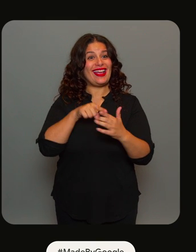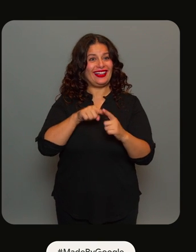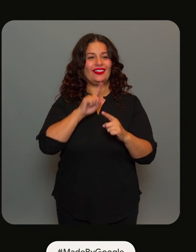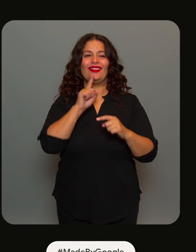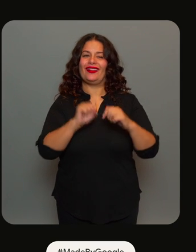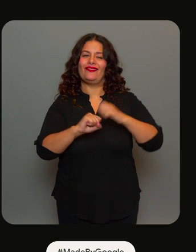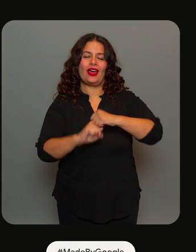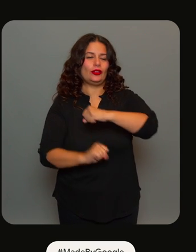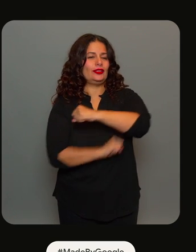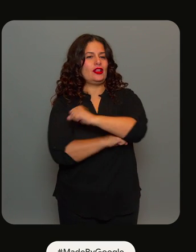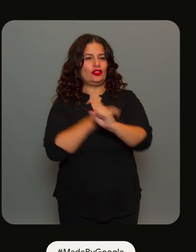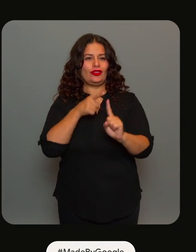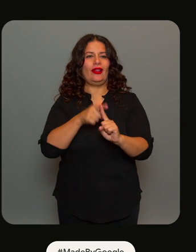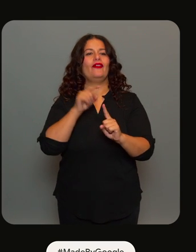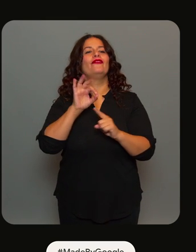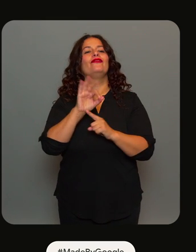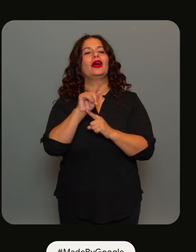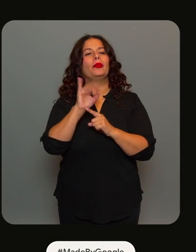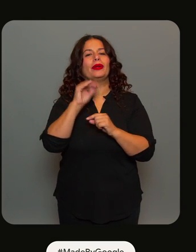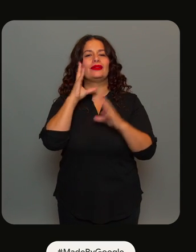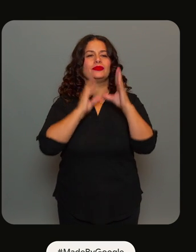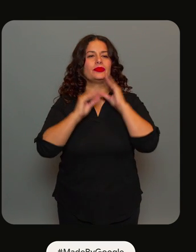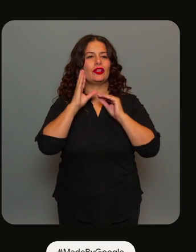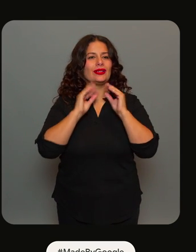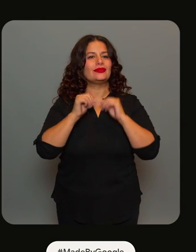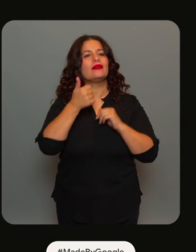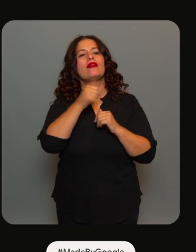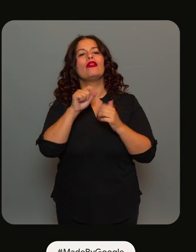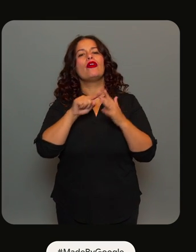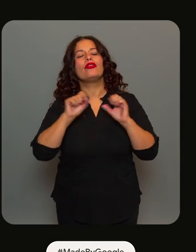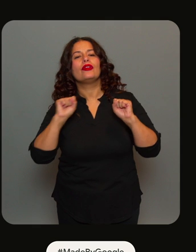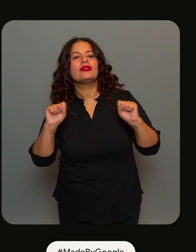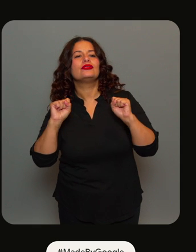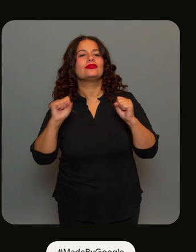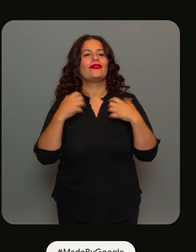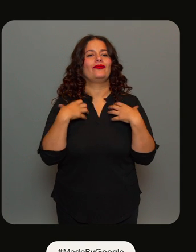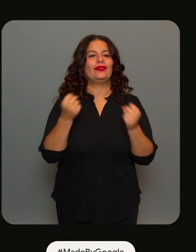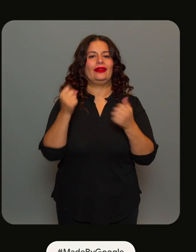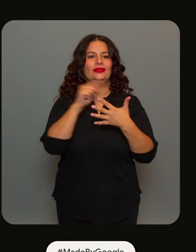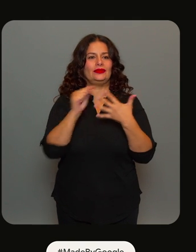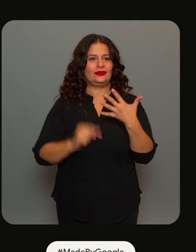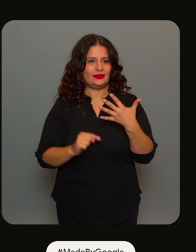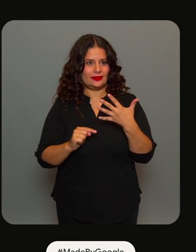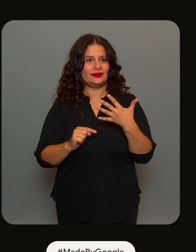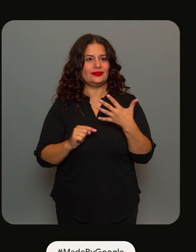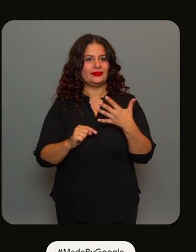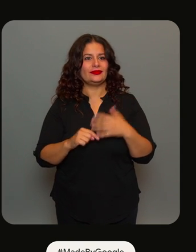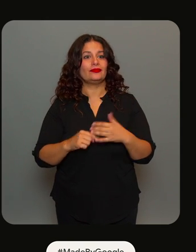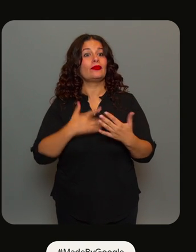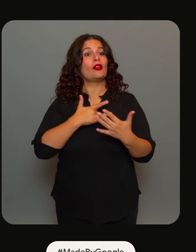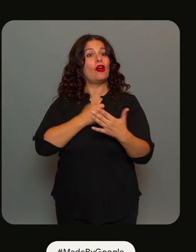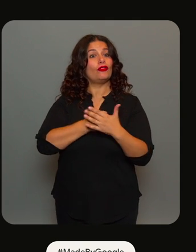love, and of so many important fitness and health metrics. Heart rate tells you how hard you're going in workouts, but it